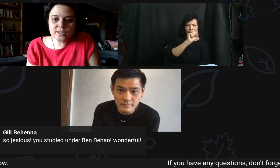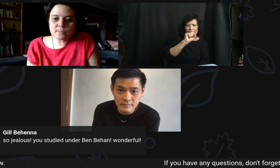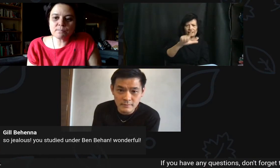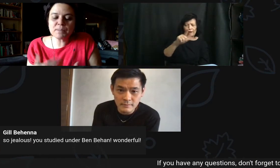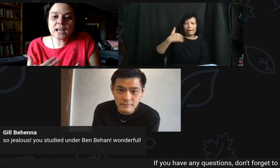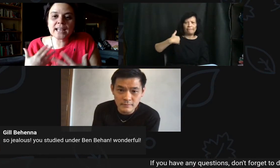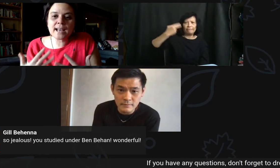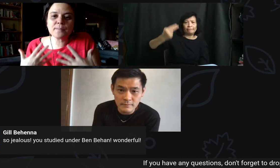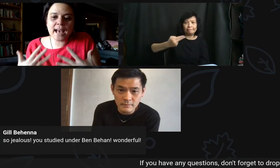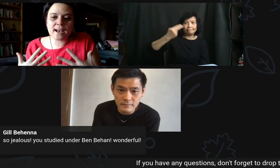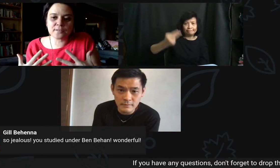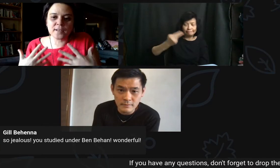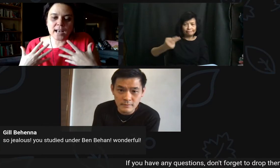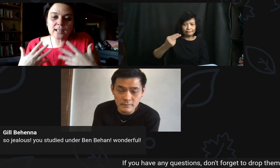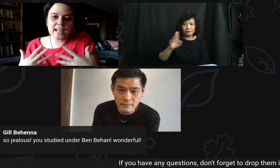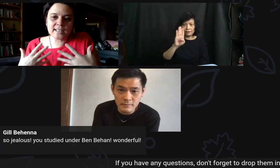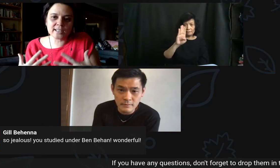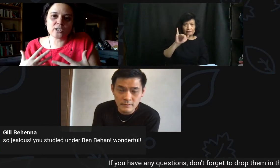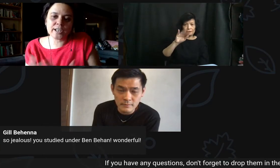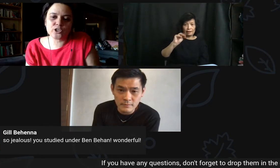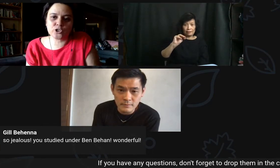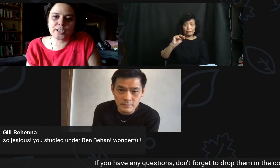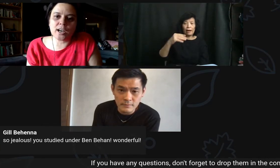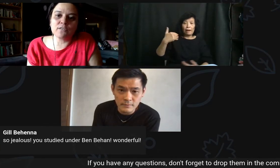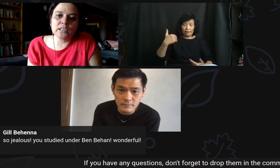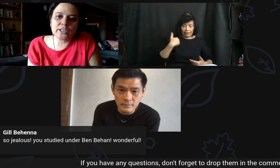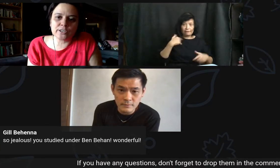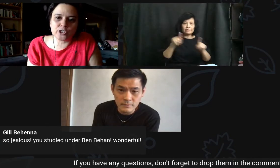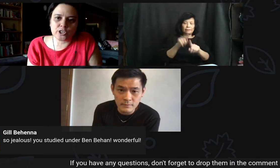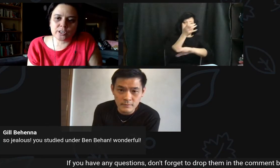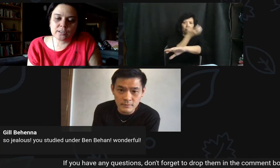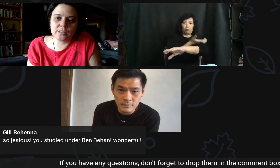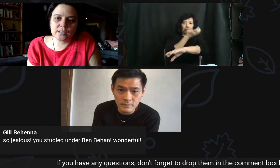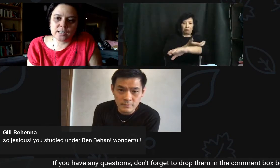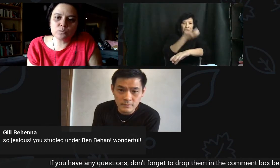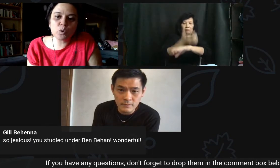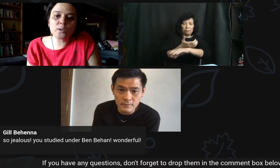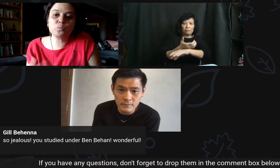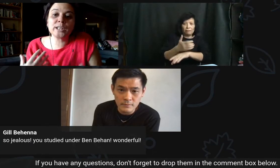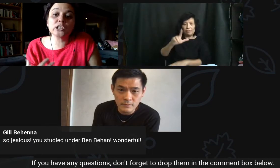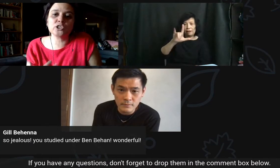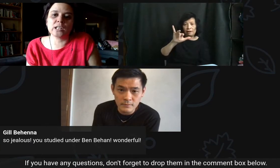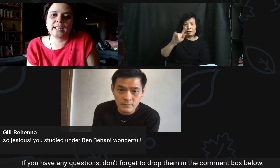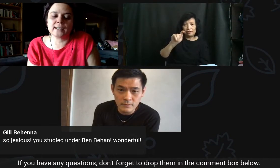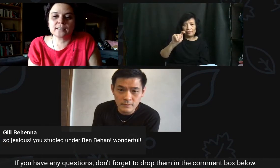Does BIM have a legacy or history of literature? And what would it look like?